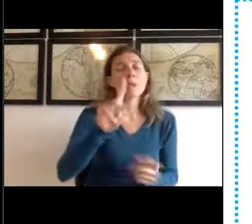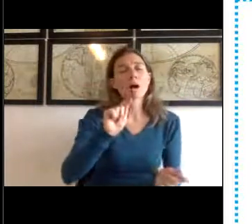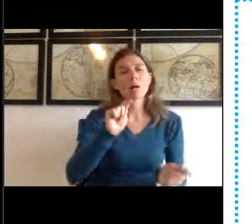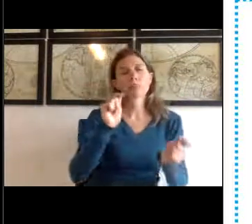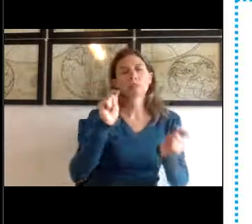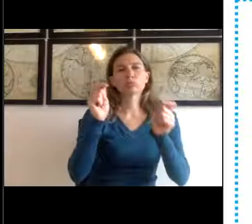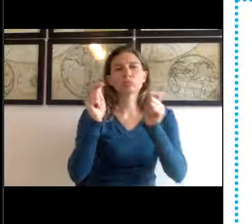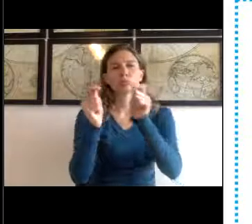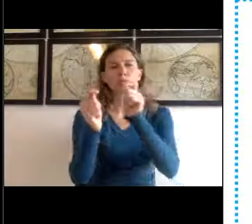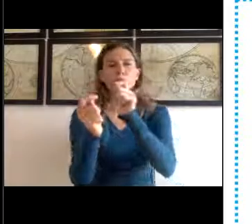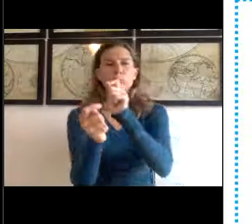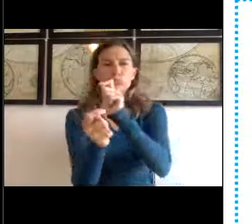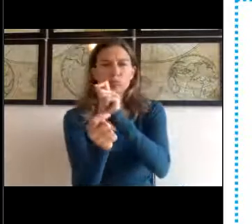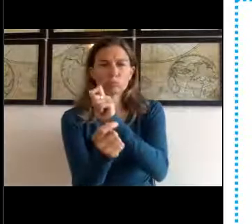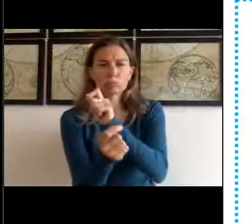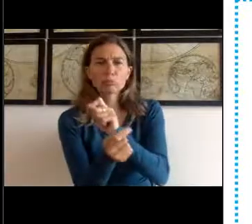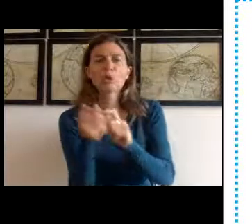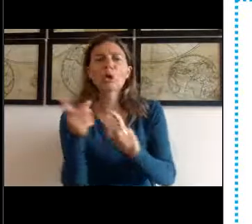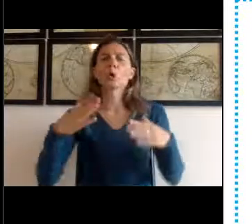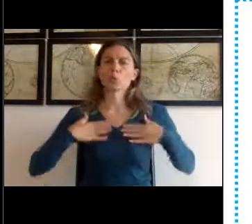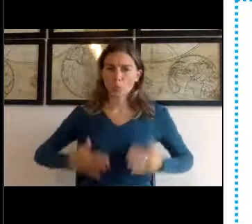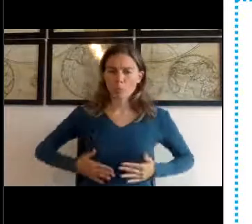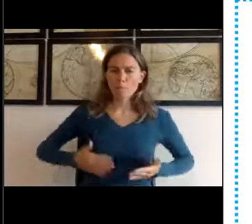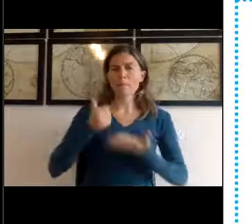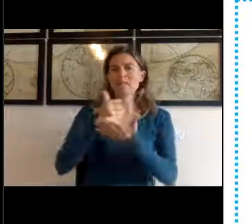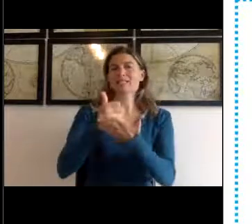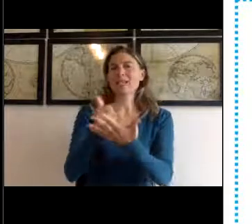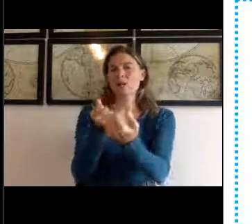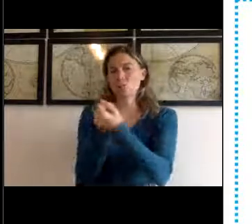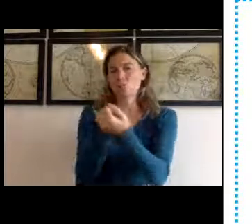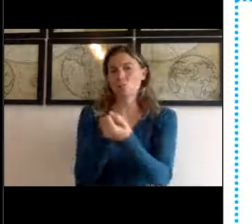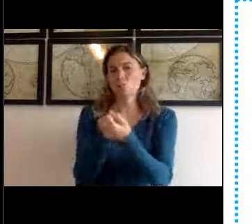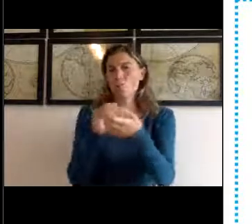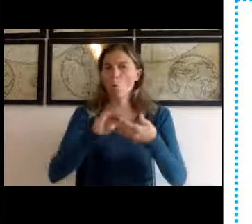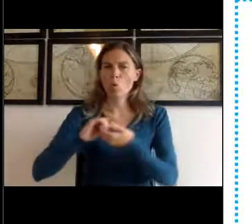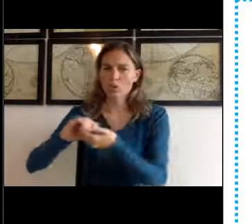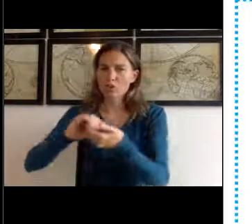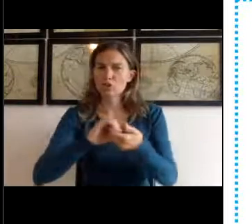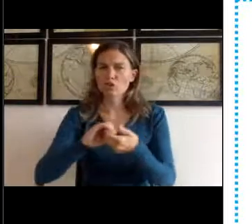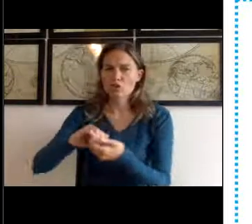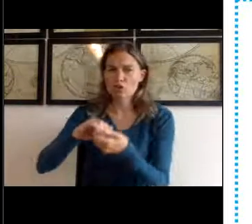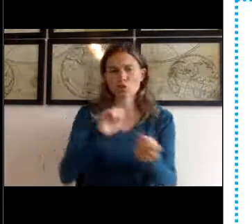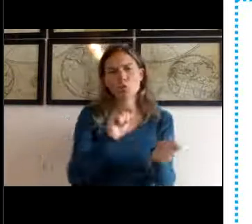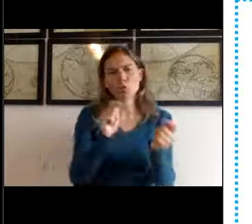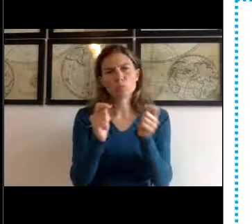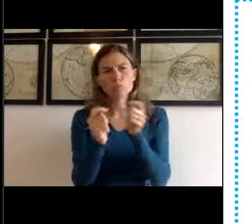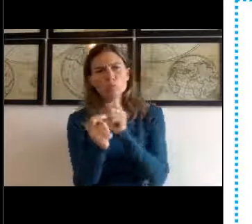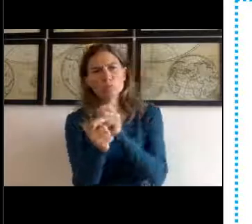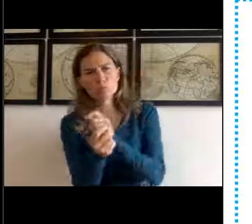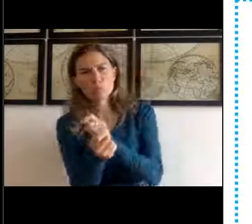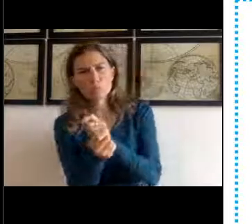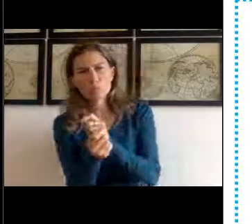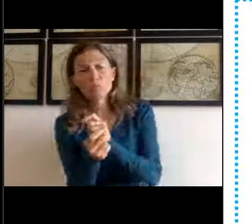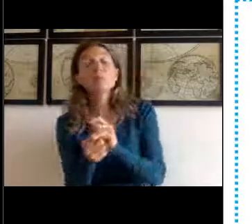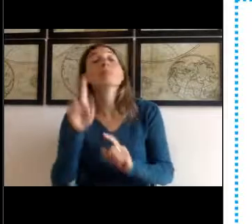based development humanitarian support organisation, still specialising within the faith based sector.